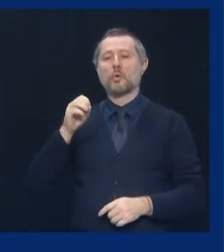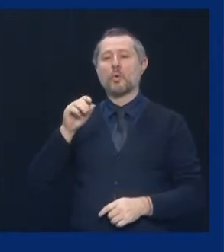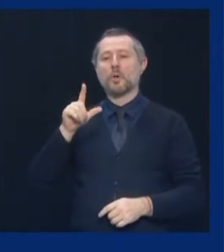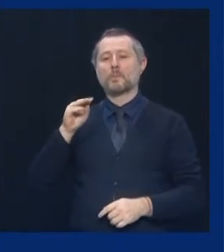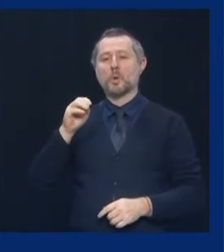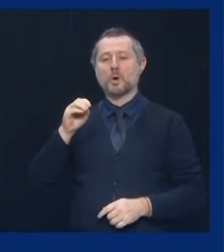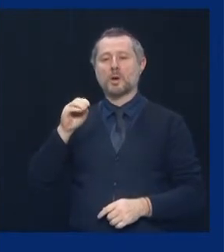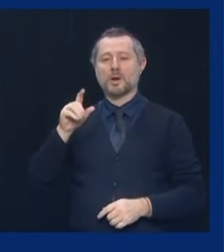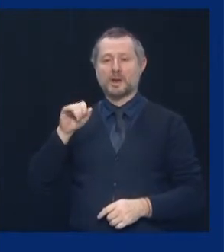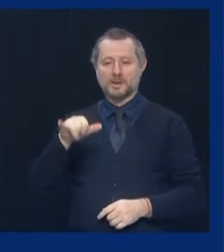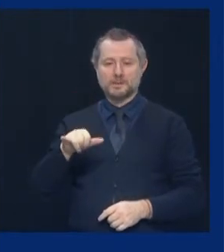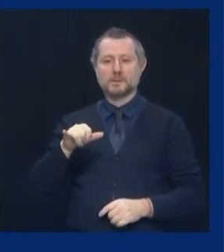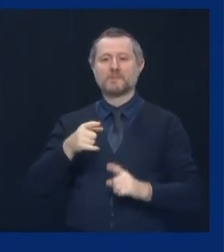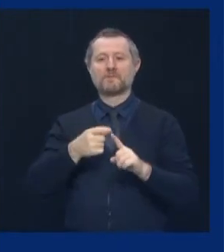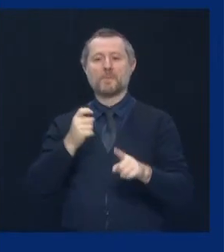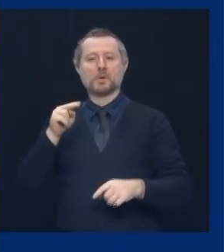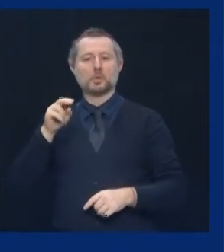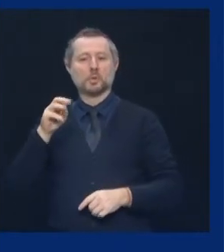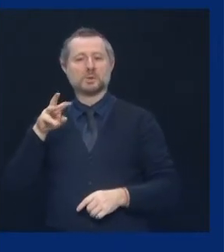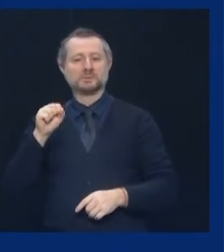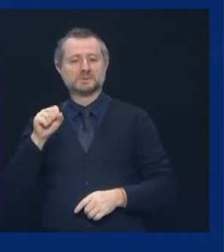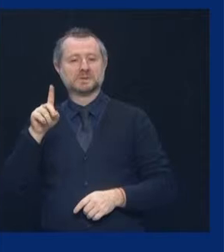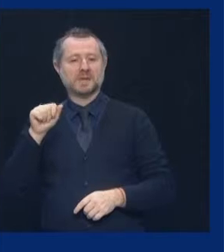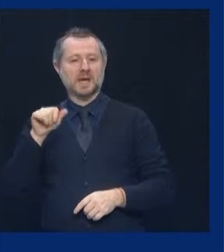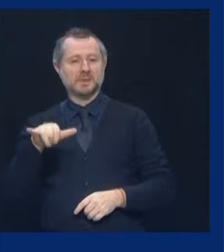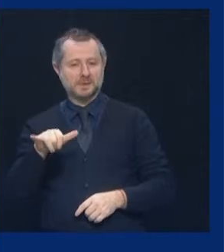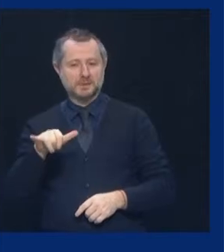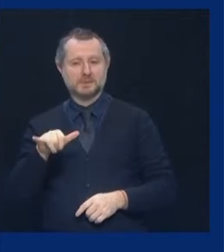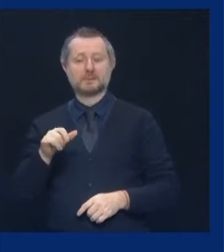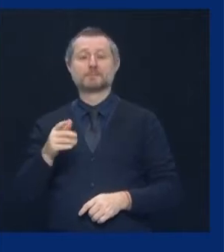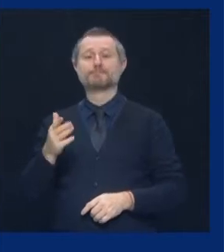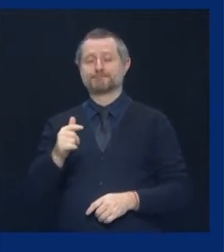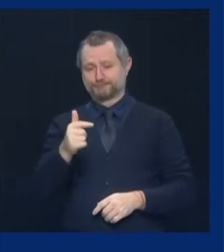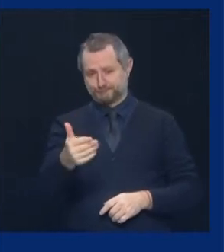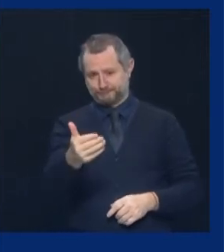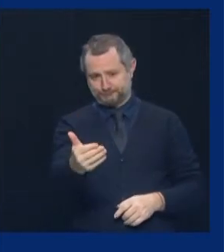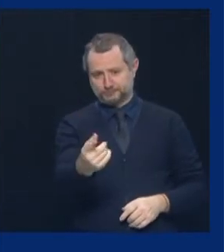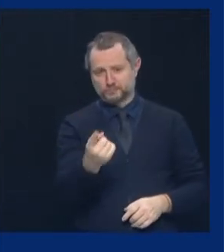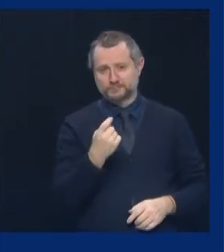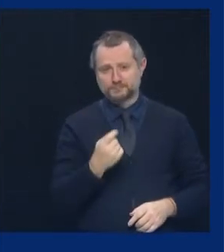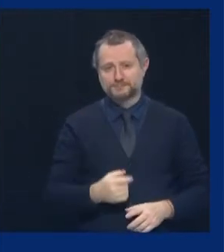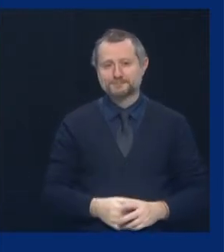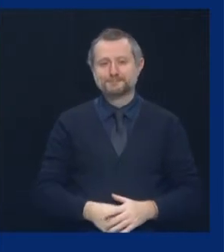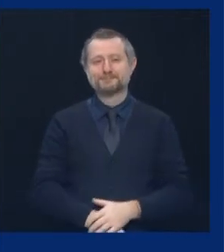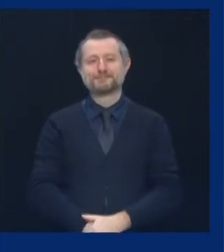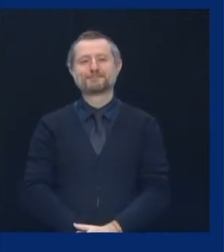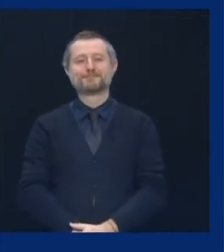GOVERNOR, YOUR FIRST QUESTION COMES FROM MICHAEL GORMLEY FROM